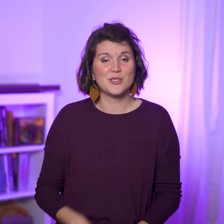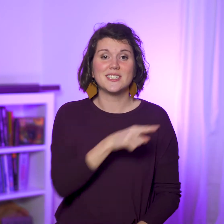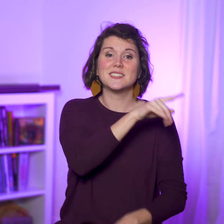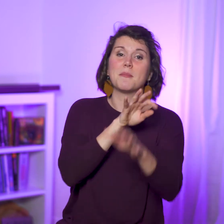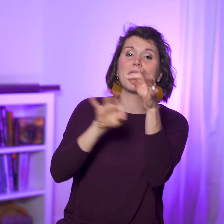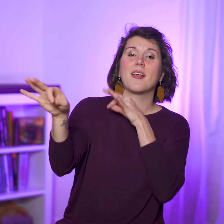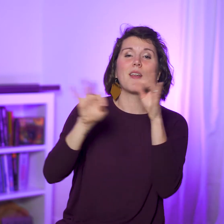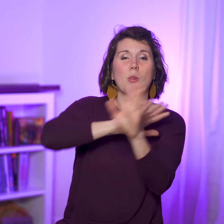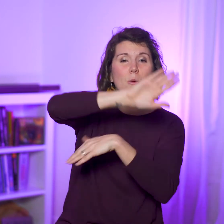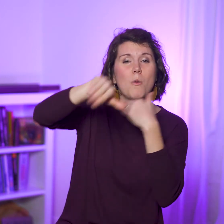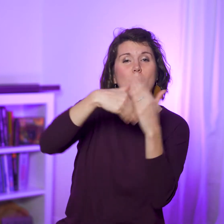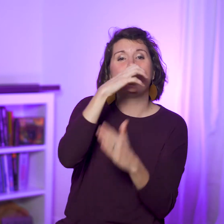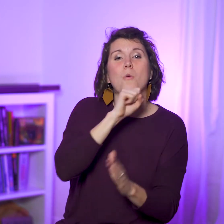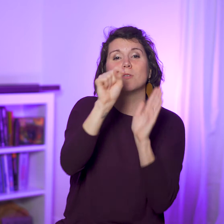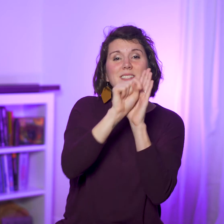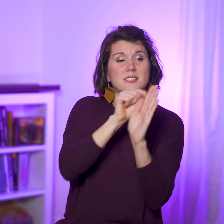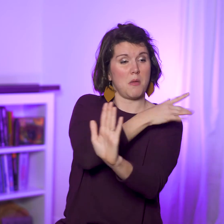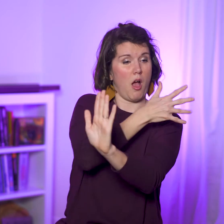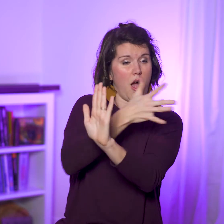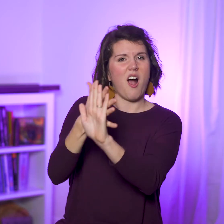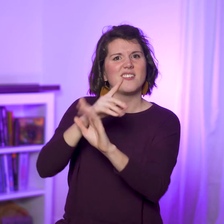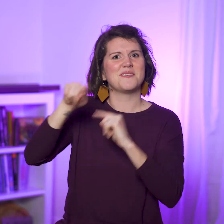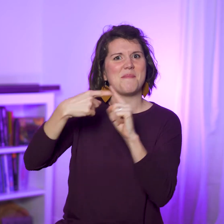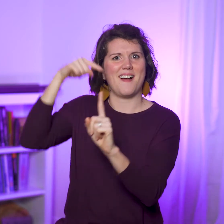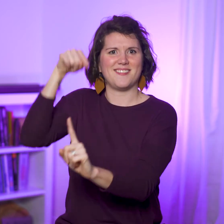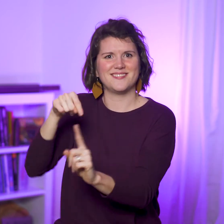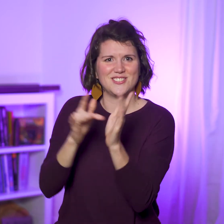He explains that the whole Old Testament is about Him.